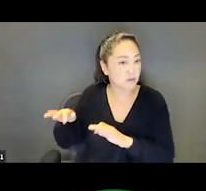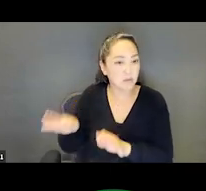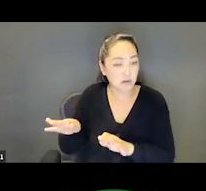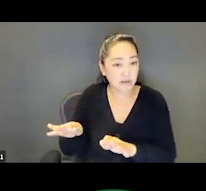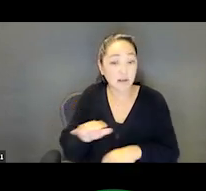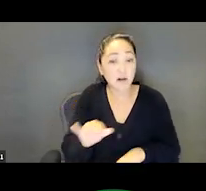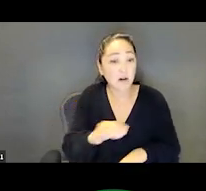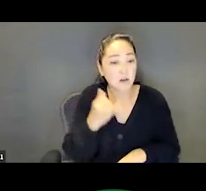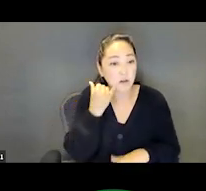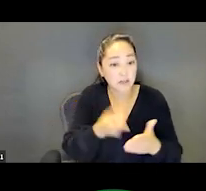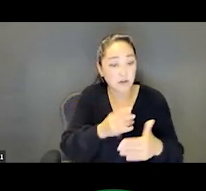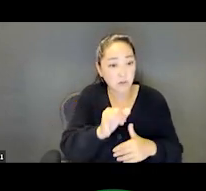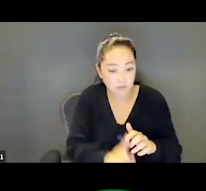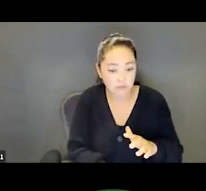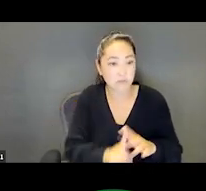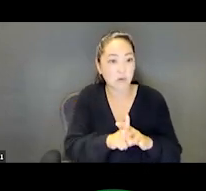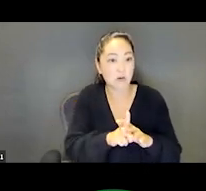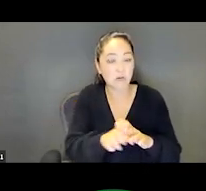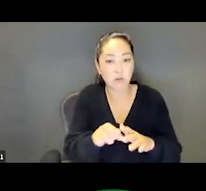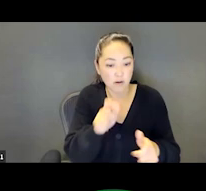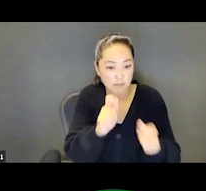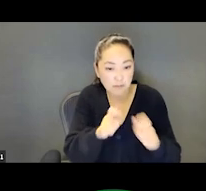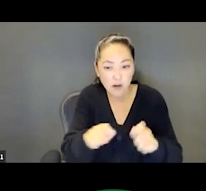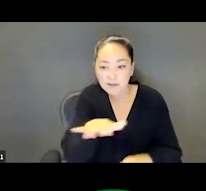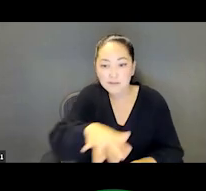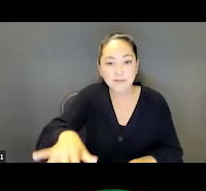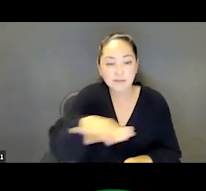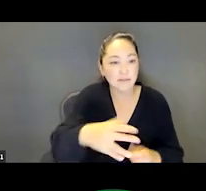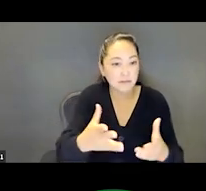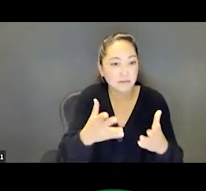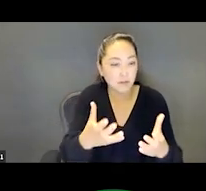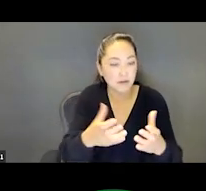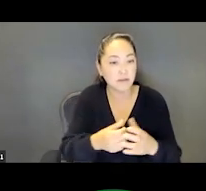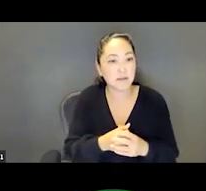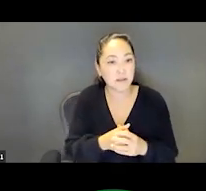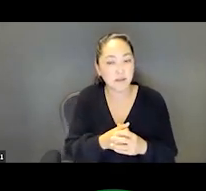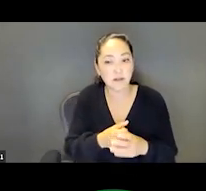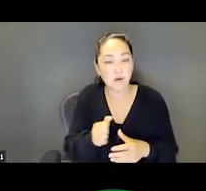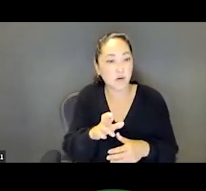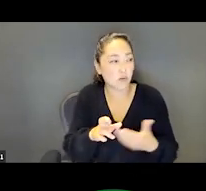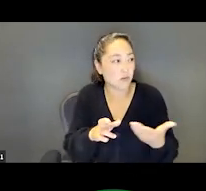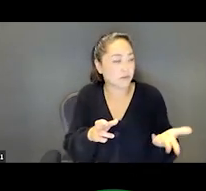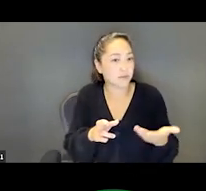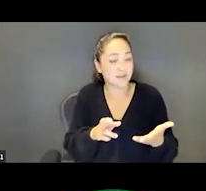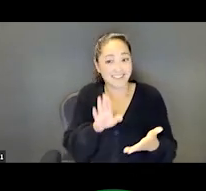a project comes through or when anything That can impact accessibility.